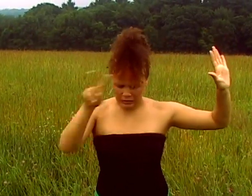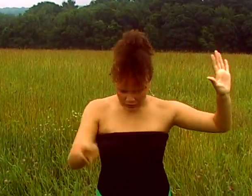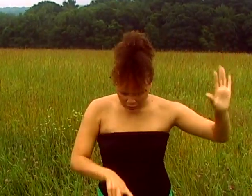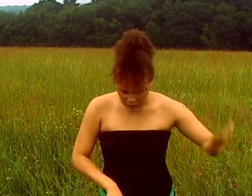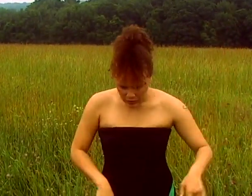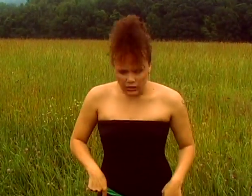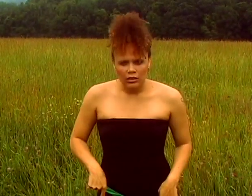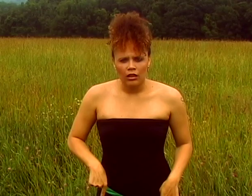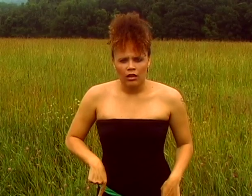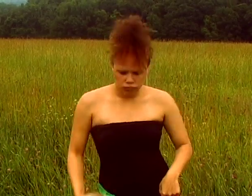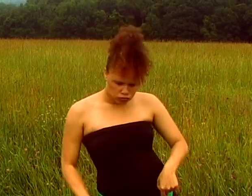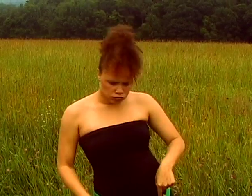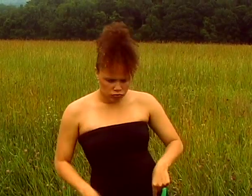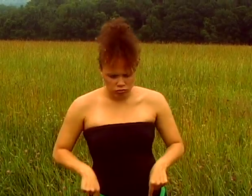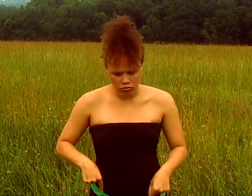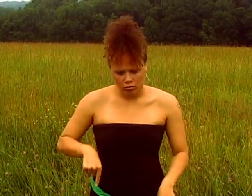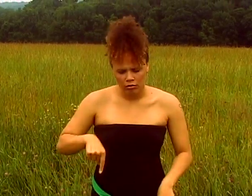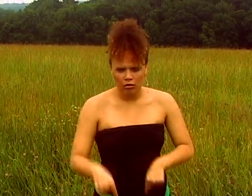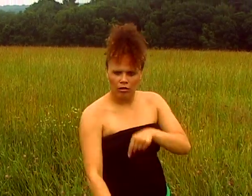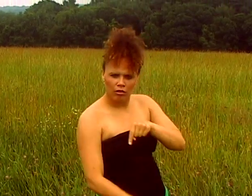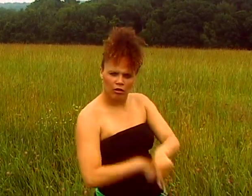These wheels have rolled on through